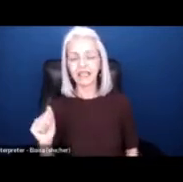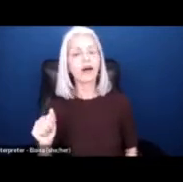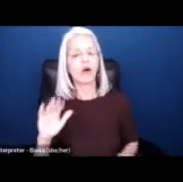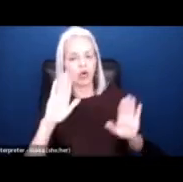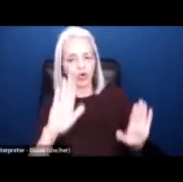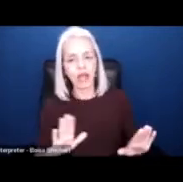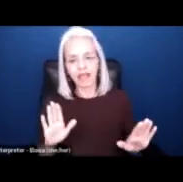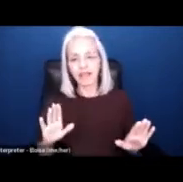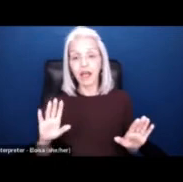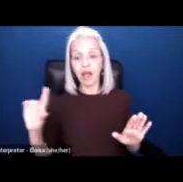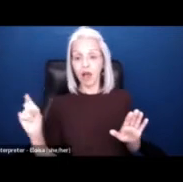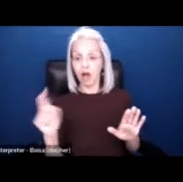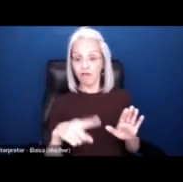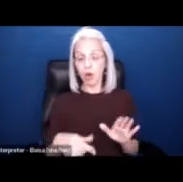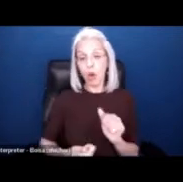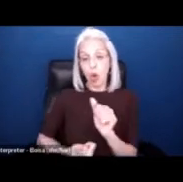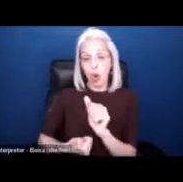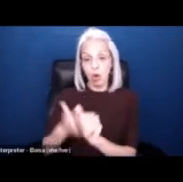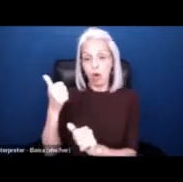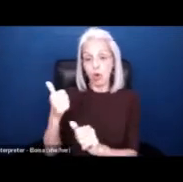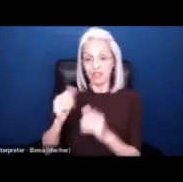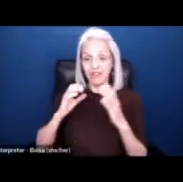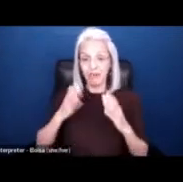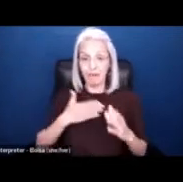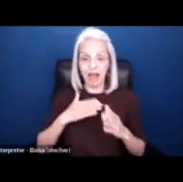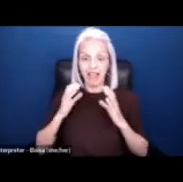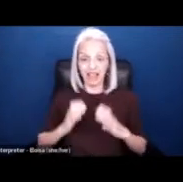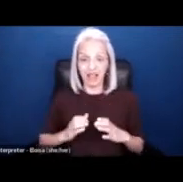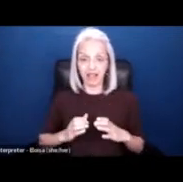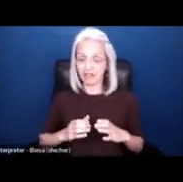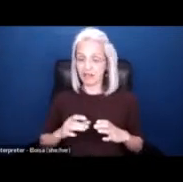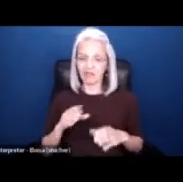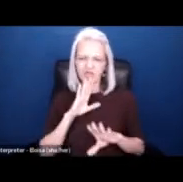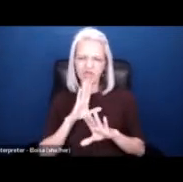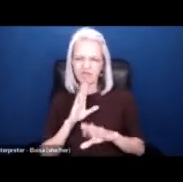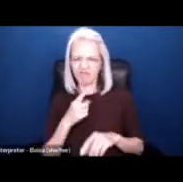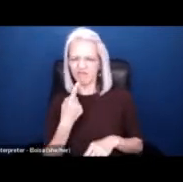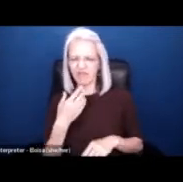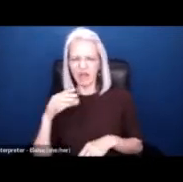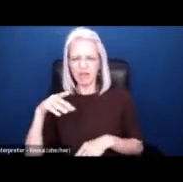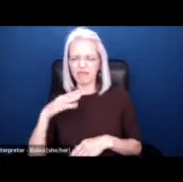her clients are poor historians when self reporting so sounds like if they have a proxy, that could be a way to get around